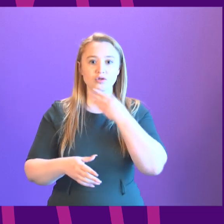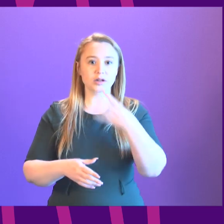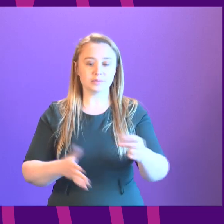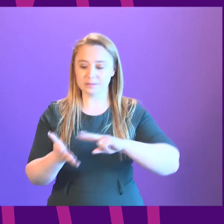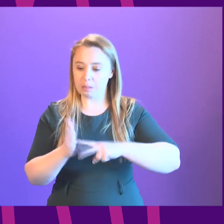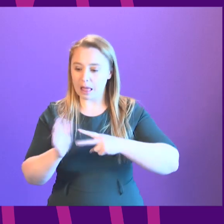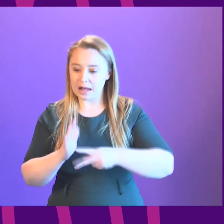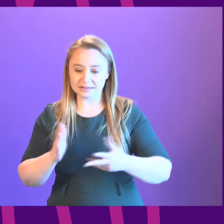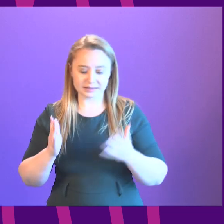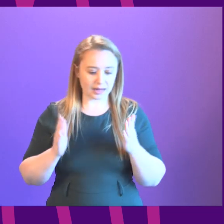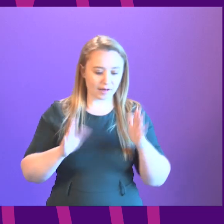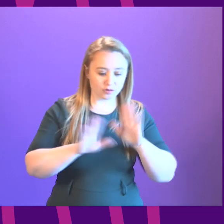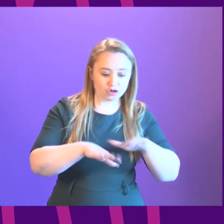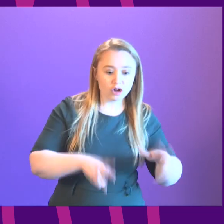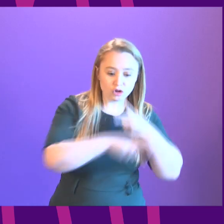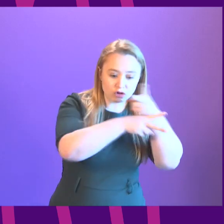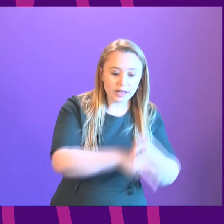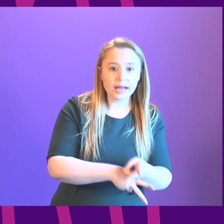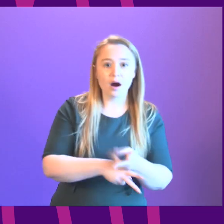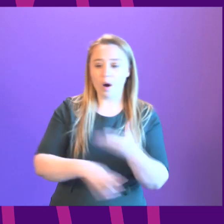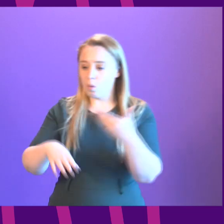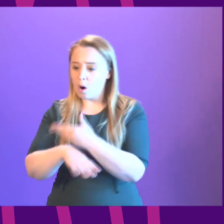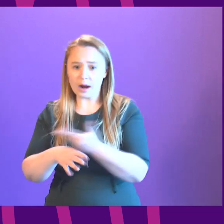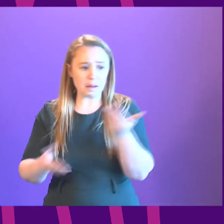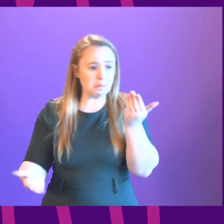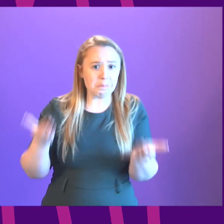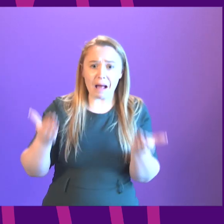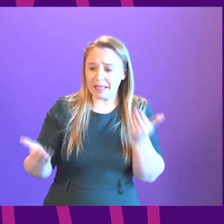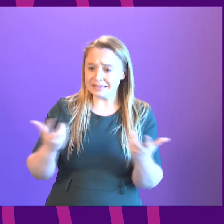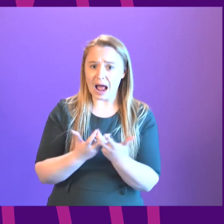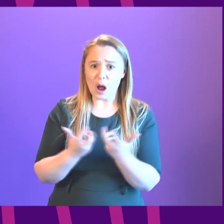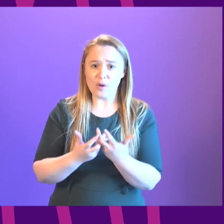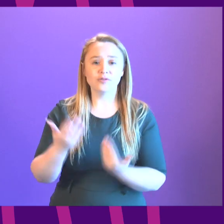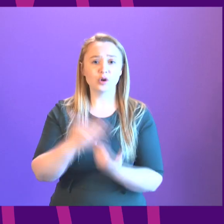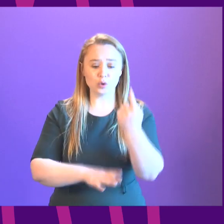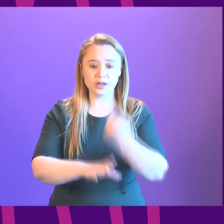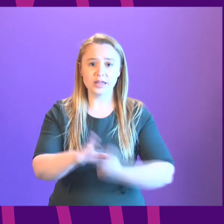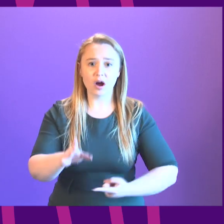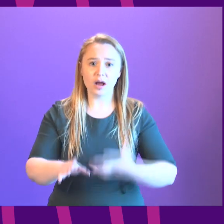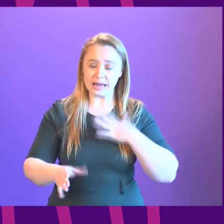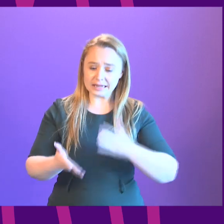balance work and childcare well into the new year need clarity on exactly what is expected